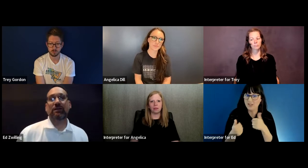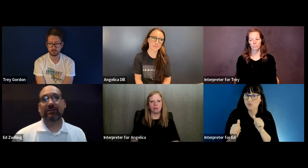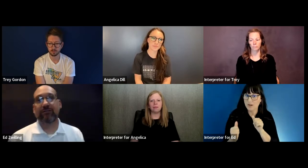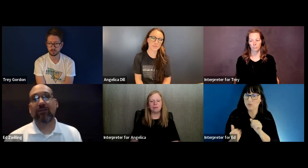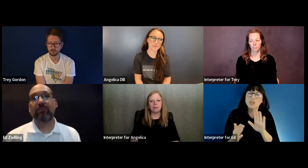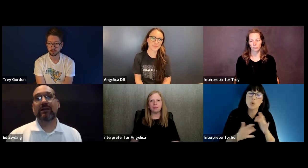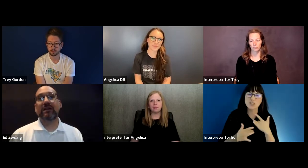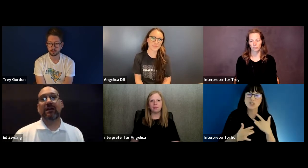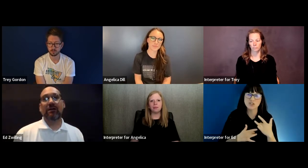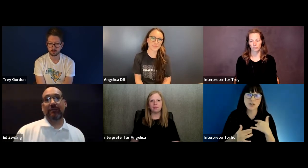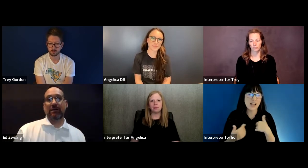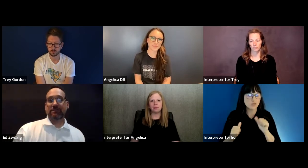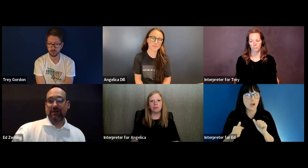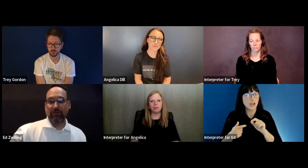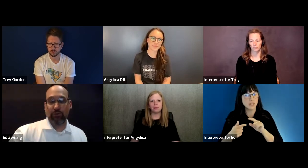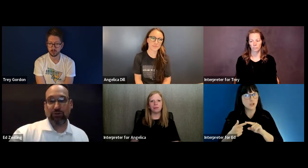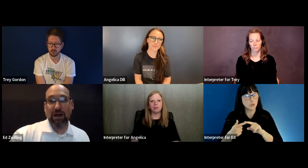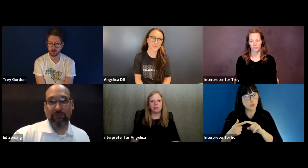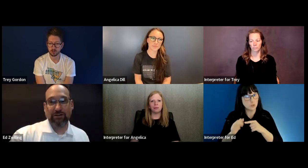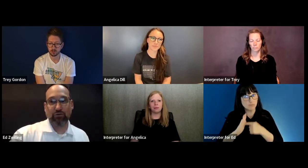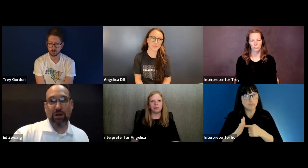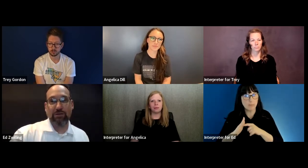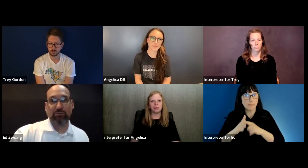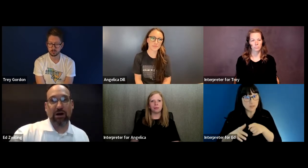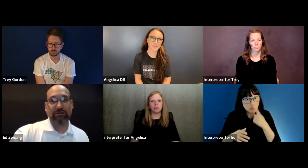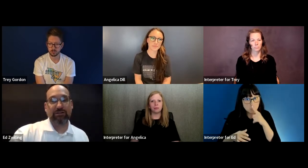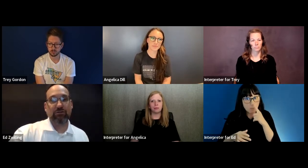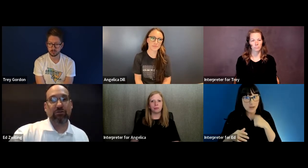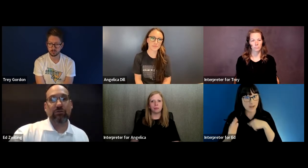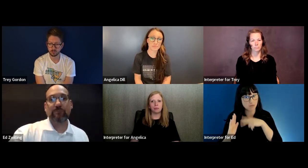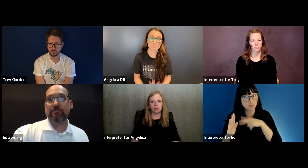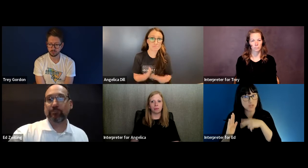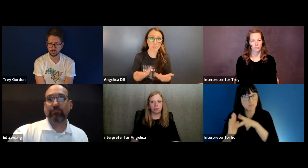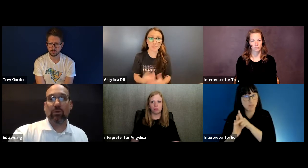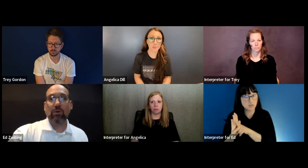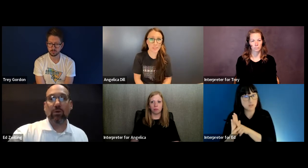is at the very beginning of this would you mind if i just read this policy to you sure go ahead